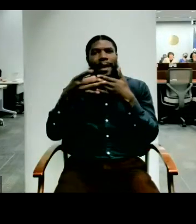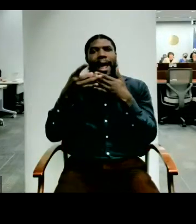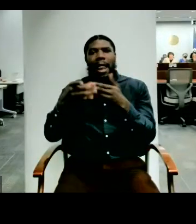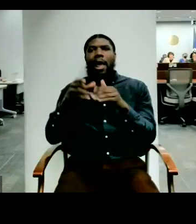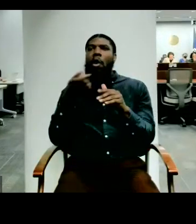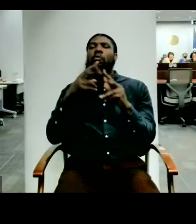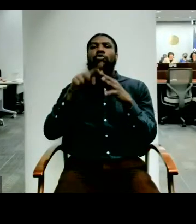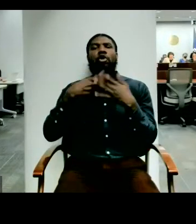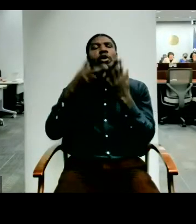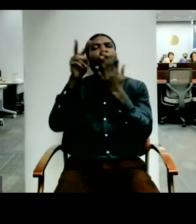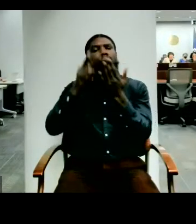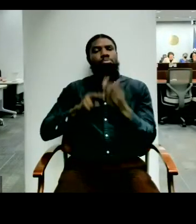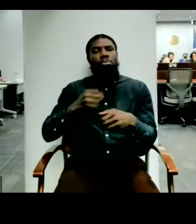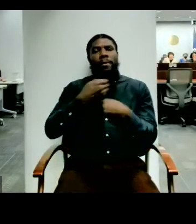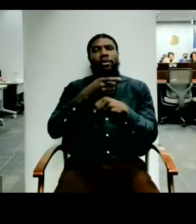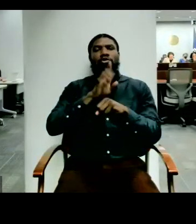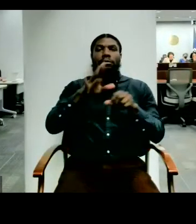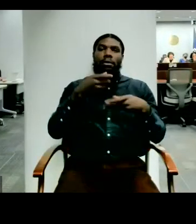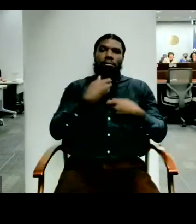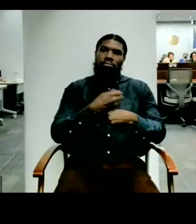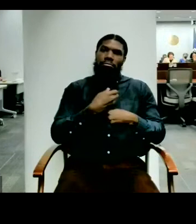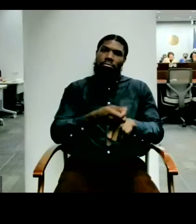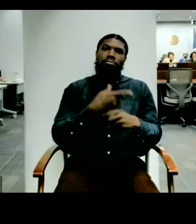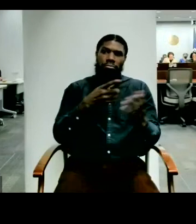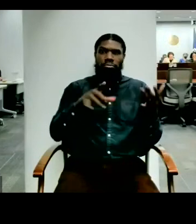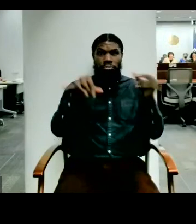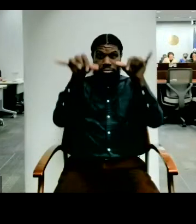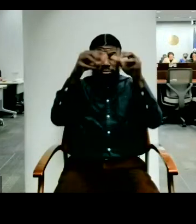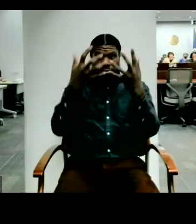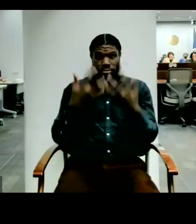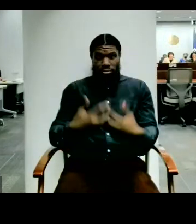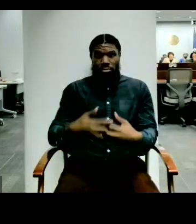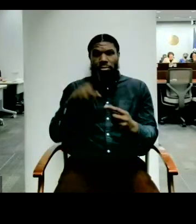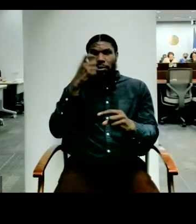sure their products are brought up to standard because they will be rewarded in the marketplace.